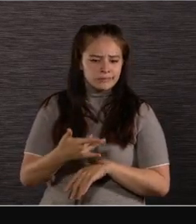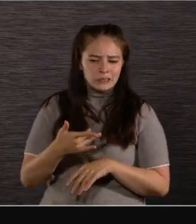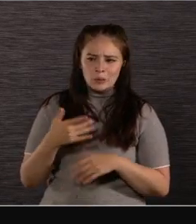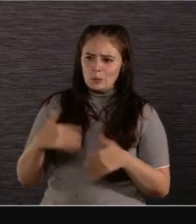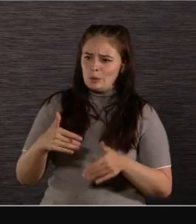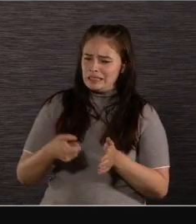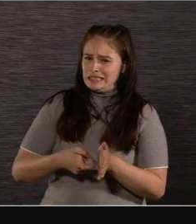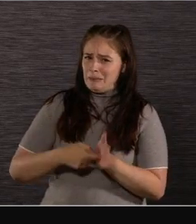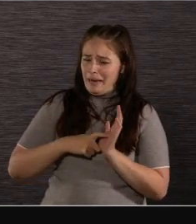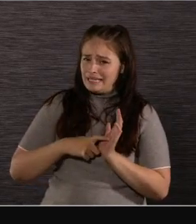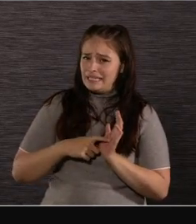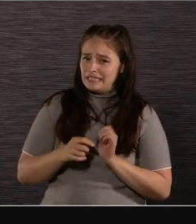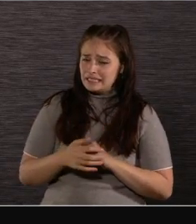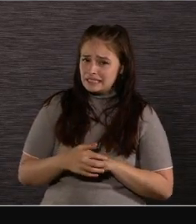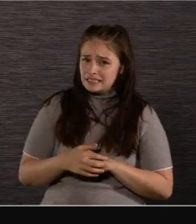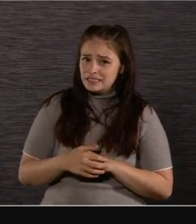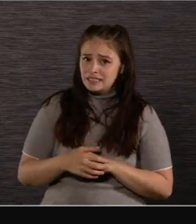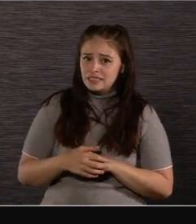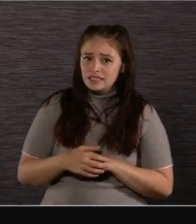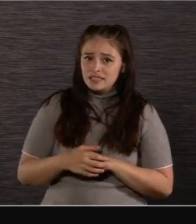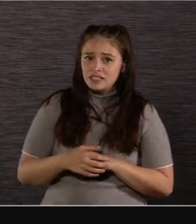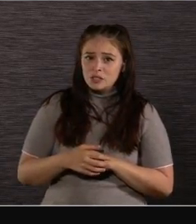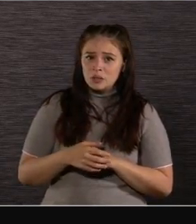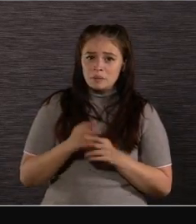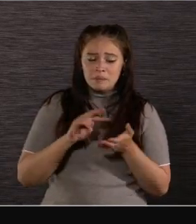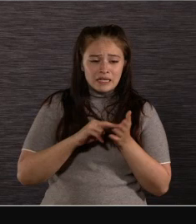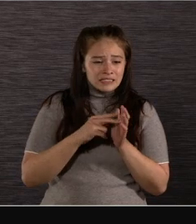where every second of a minute of an hour counts